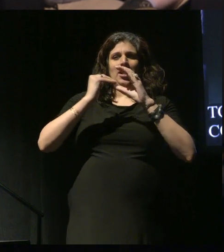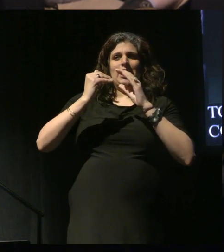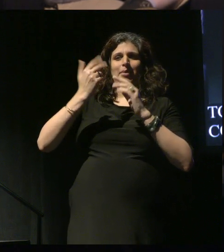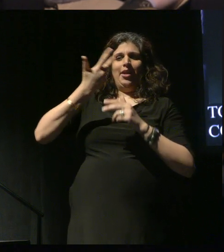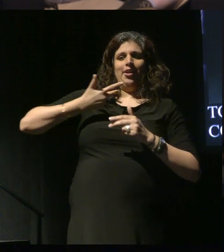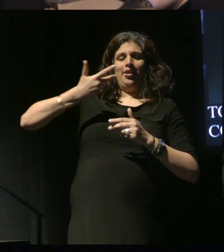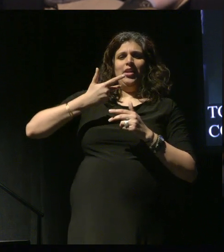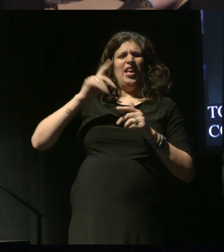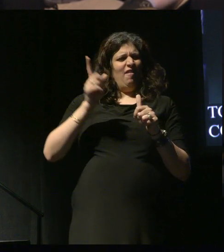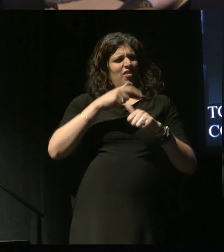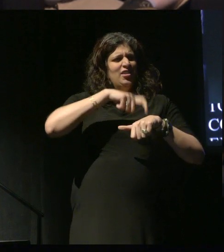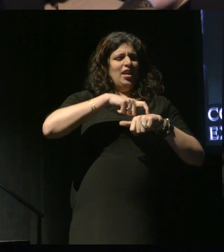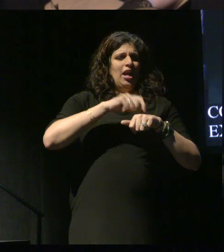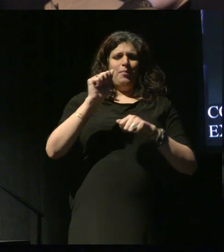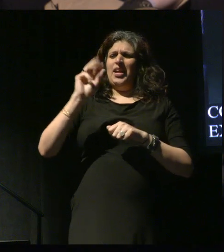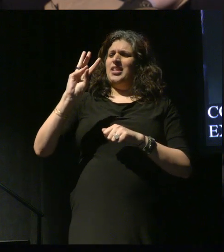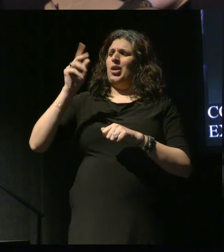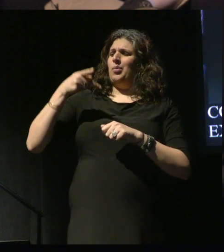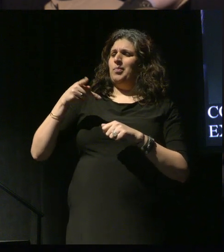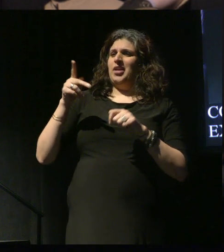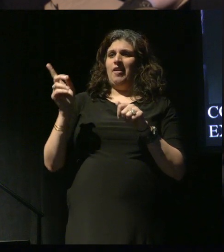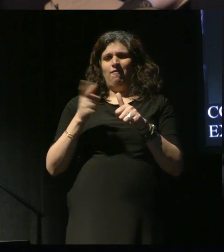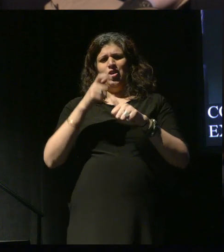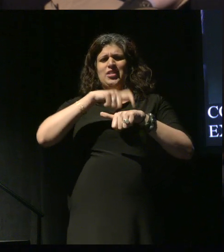is this like the first time at AWP that like trans,